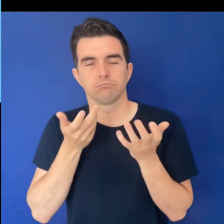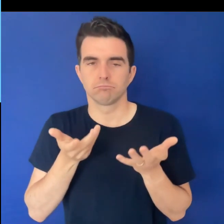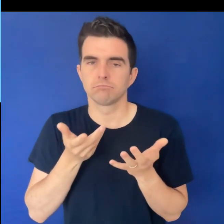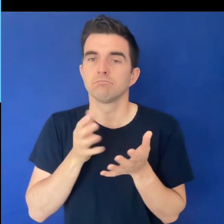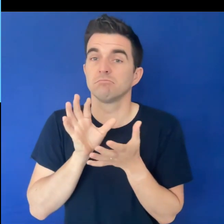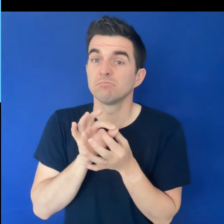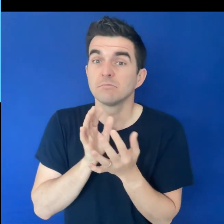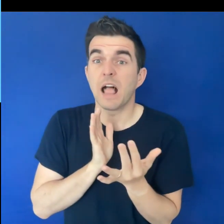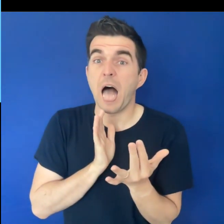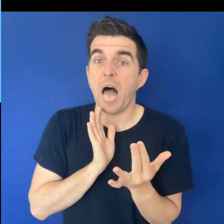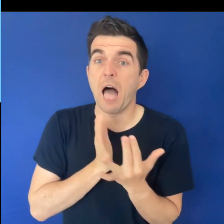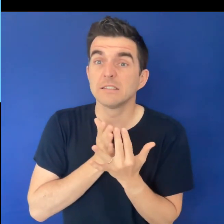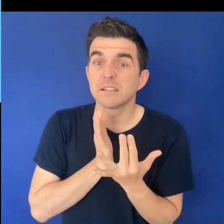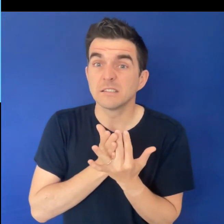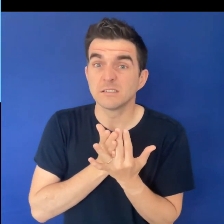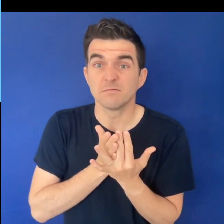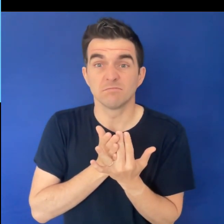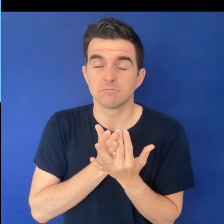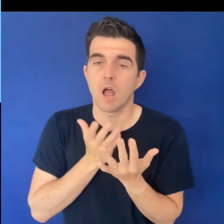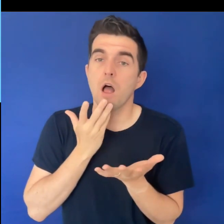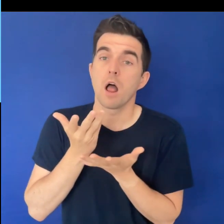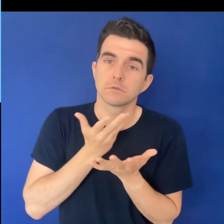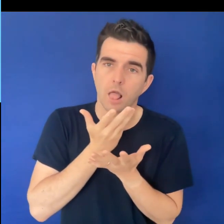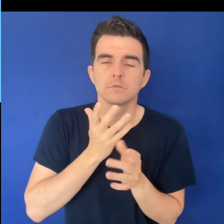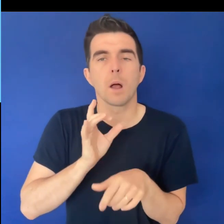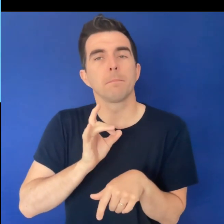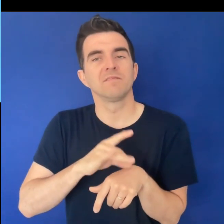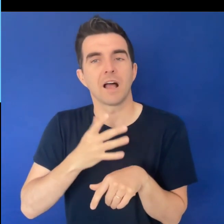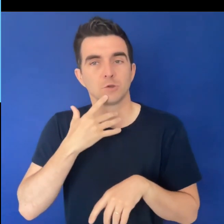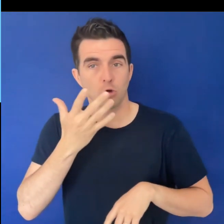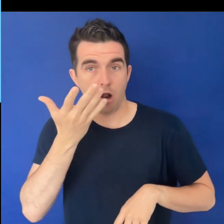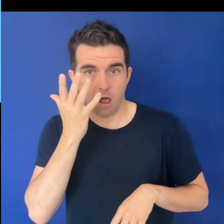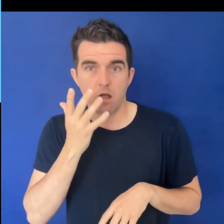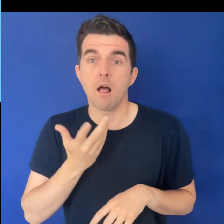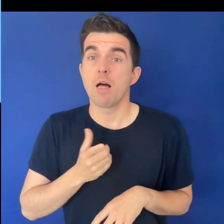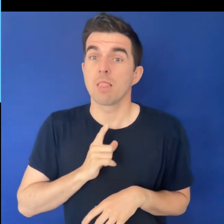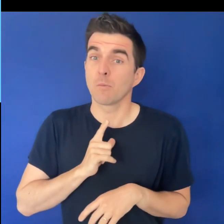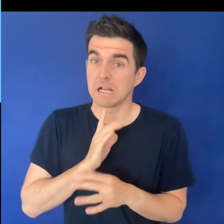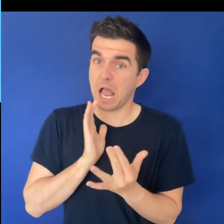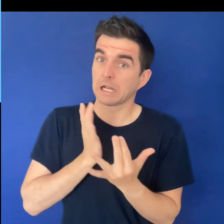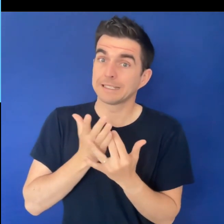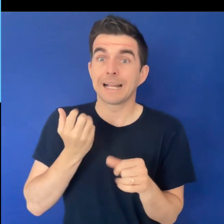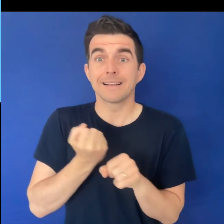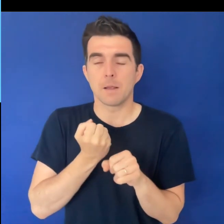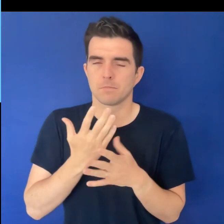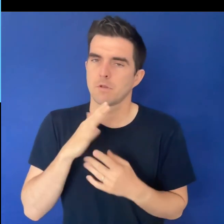consultant, professional speaker, and this is why accessibility in gaming is important to me.